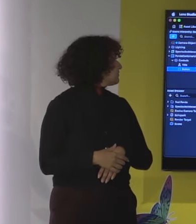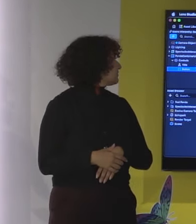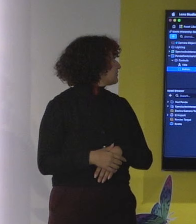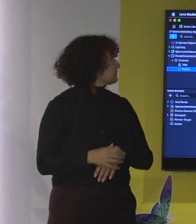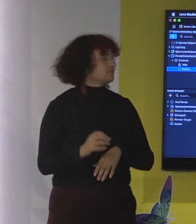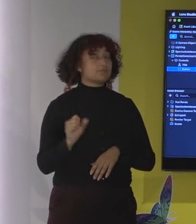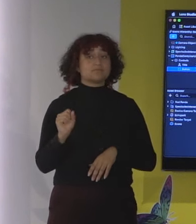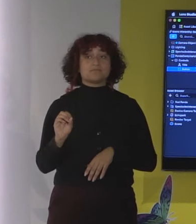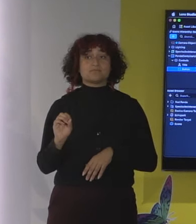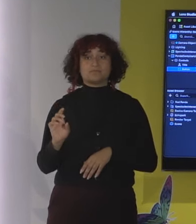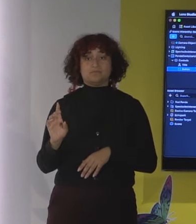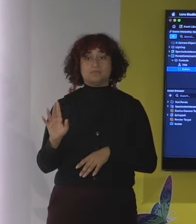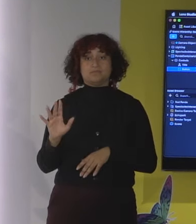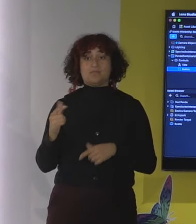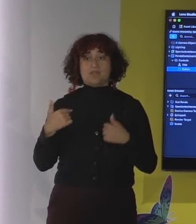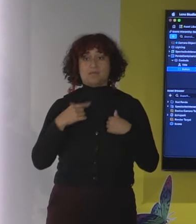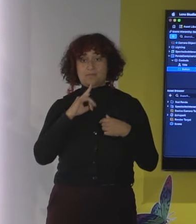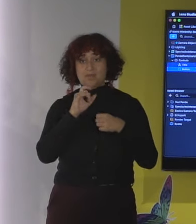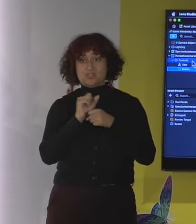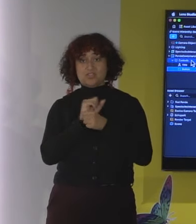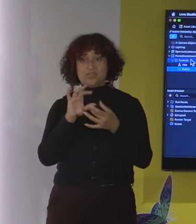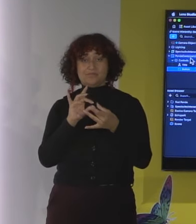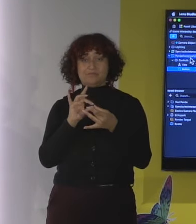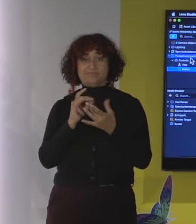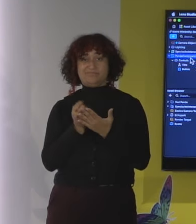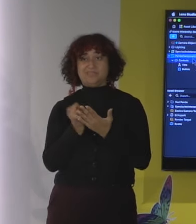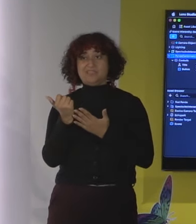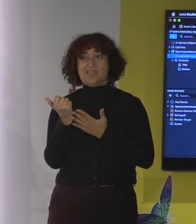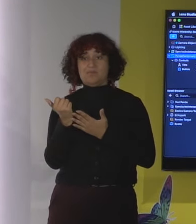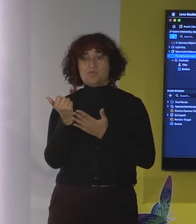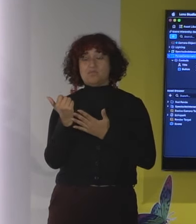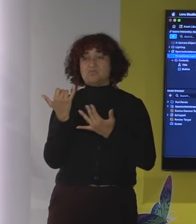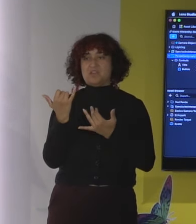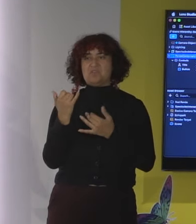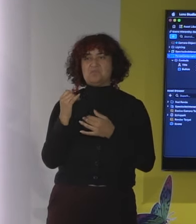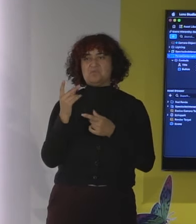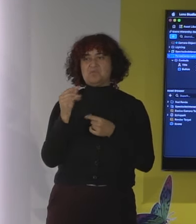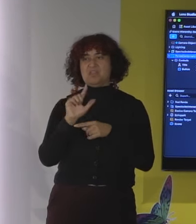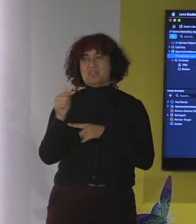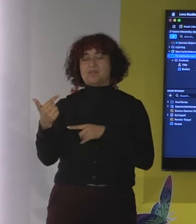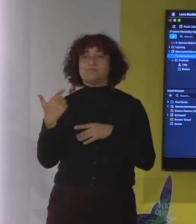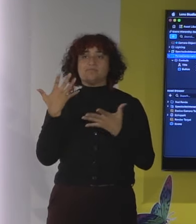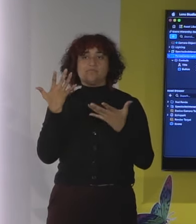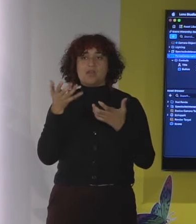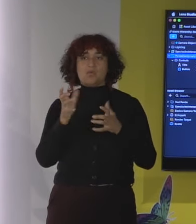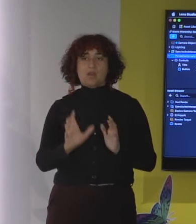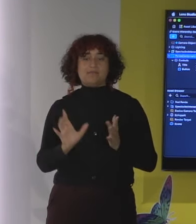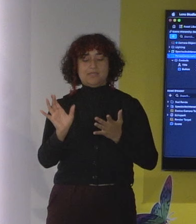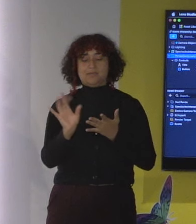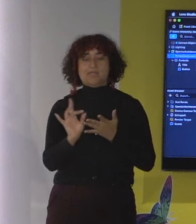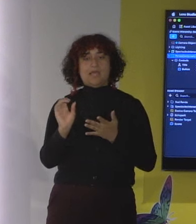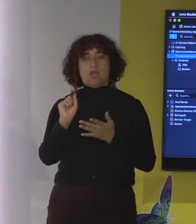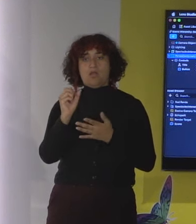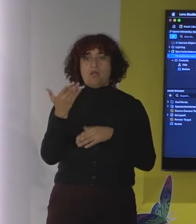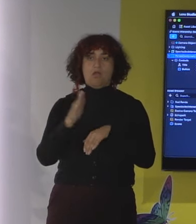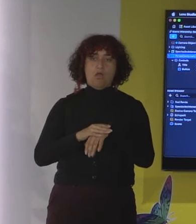And then, I'm actually gonna disable this is falling for now. We'll do it later just, I don't wanna have to keep clicking it while I'm prototyping.